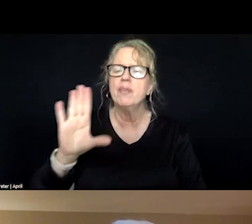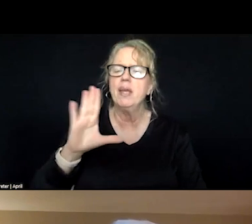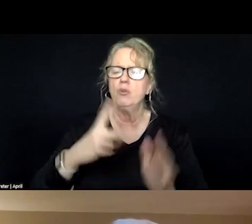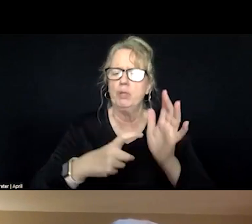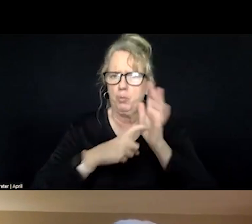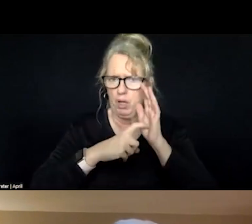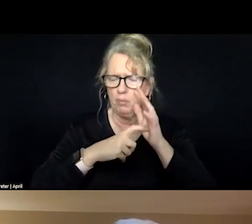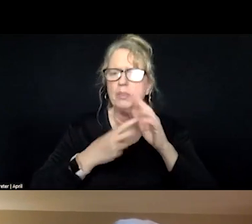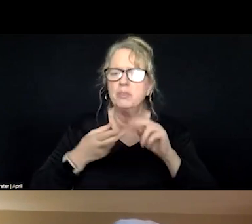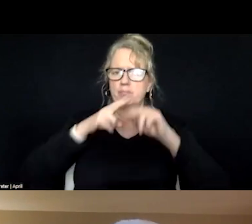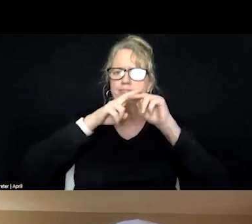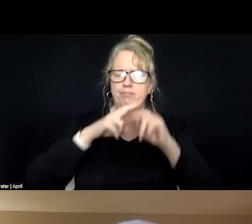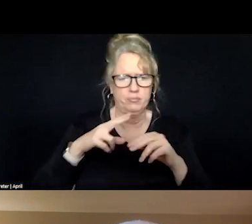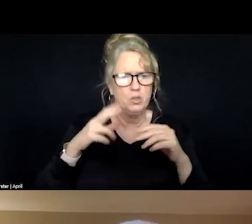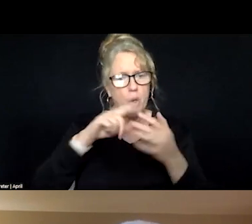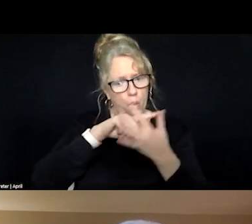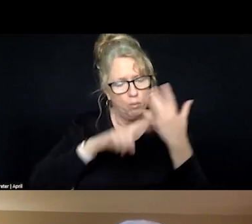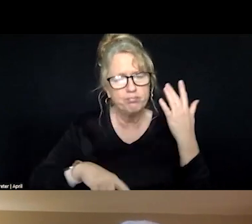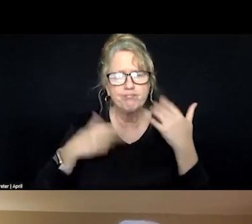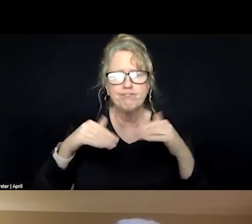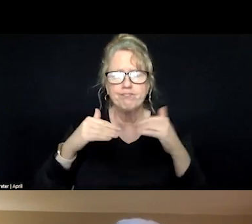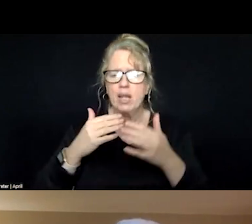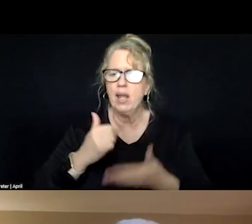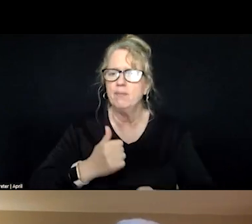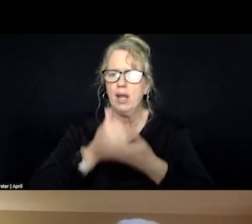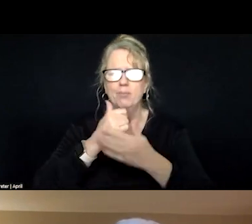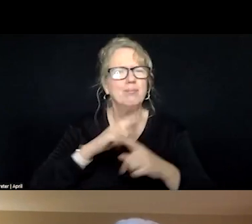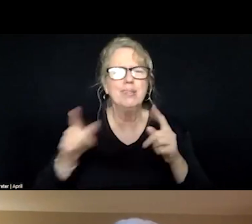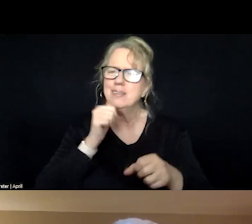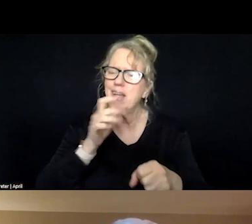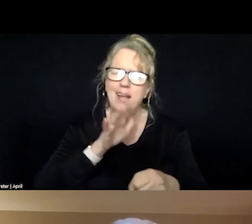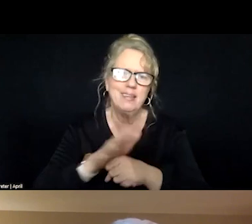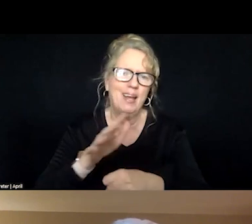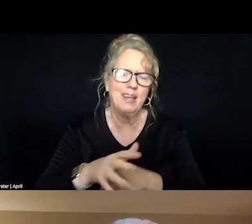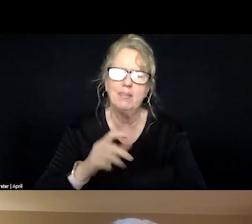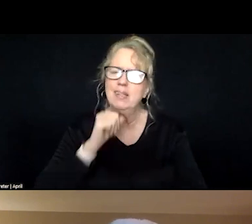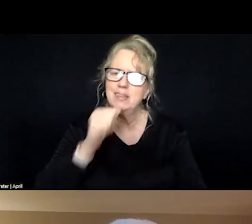ALL OF THOSE THINGS HAVE HELPED, BUT THE IT IS NOT ENOUGH. IT IS JUST NOT ENOUGH.